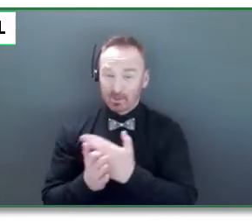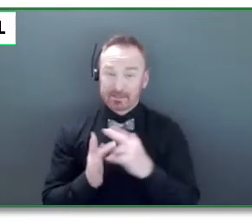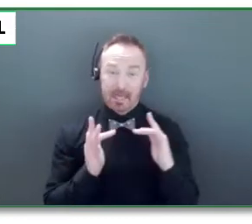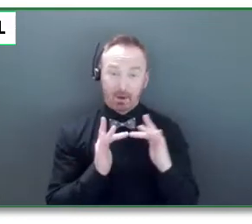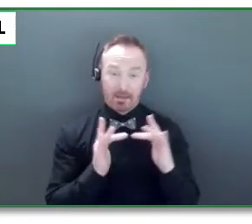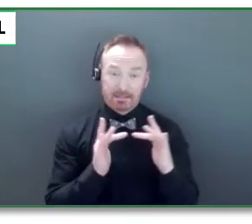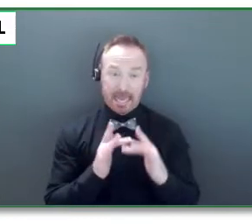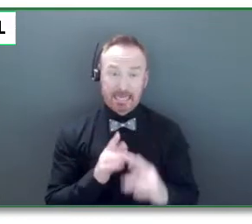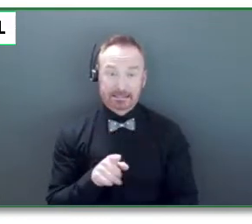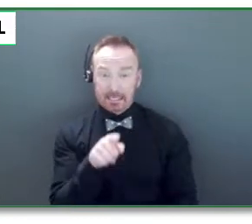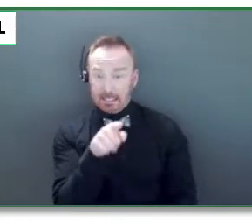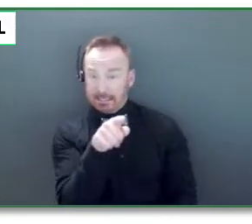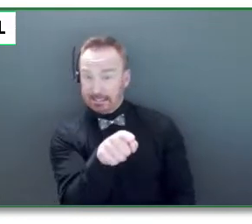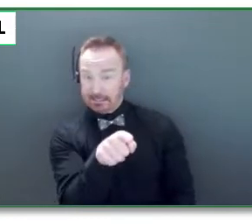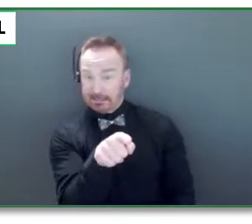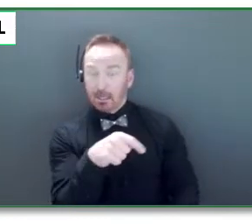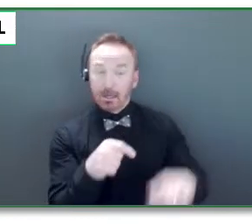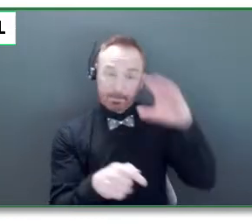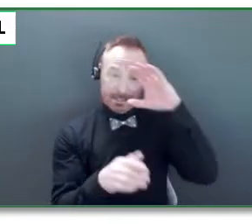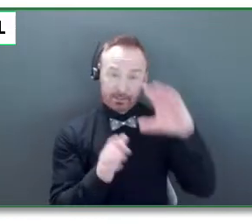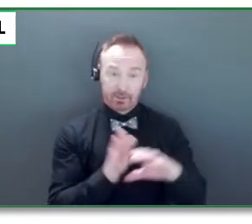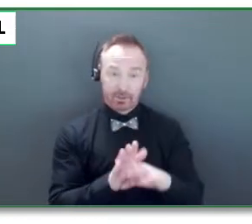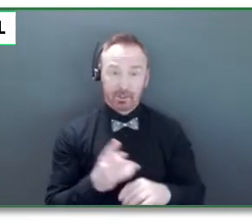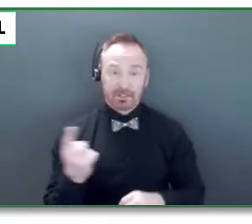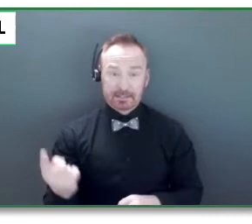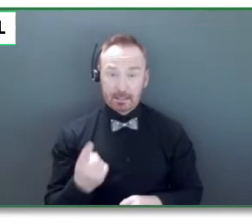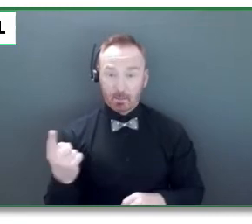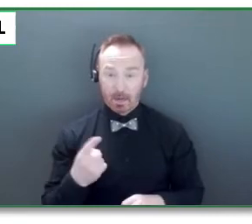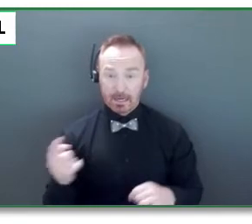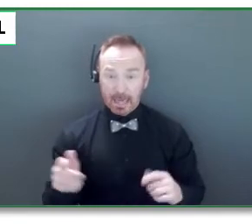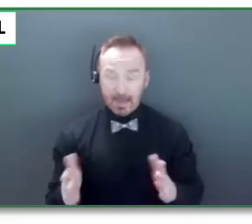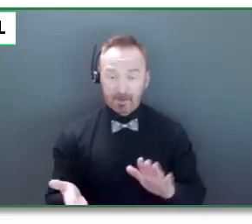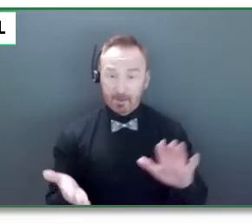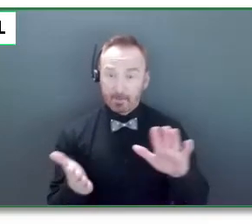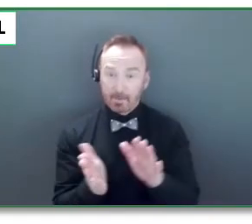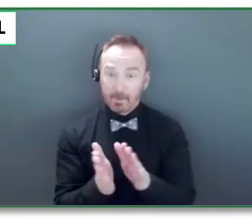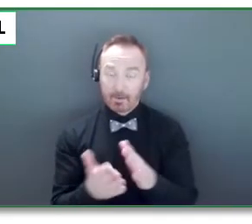looking at a map and next.